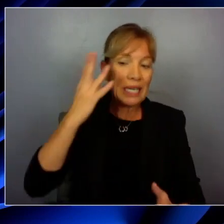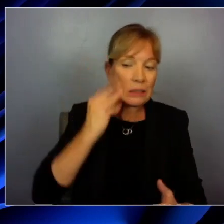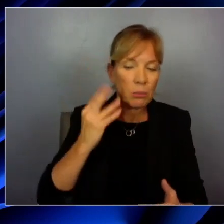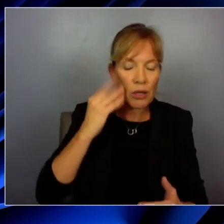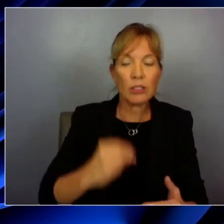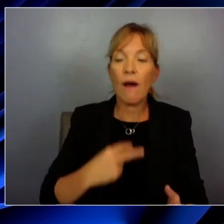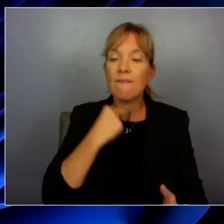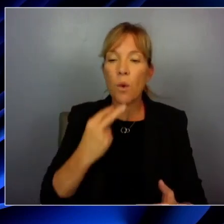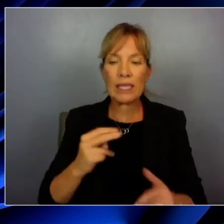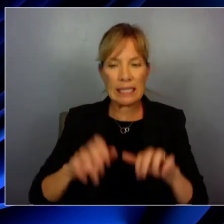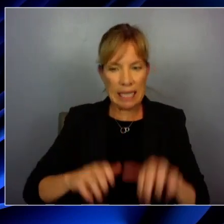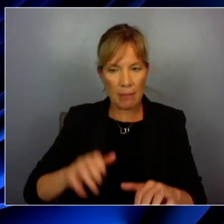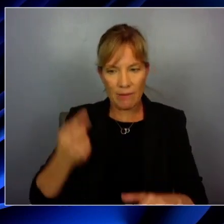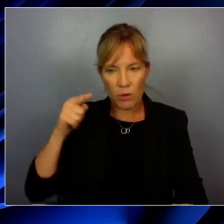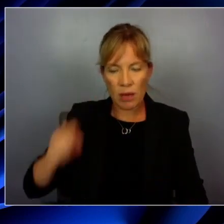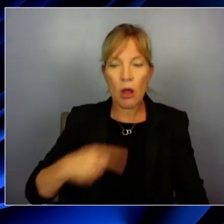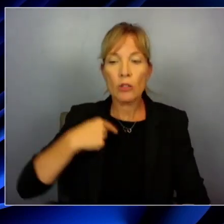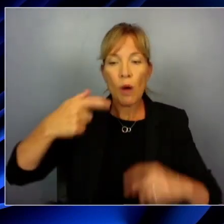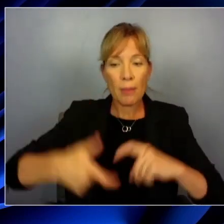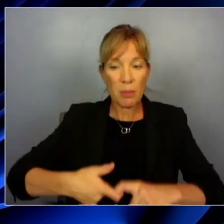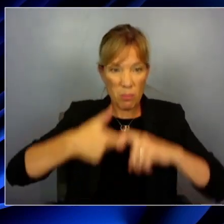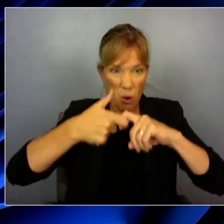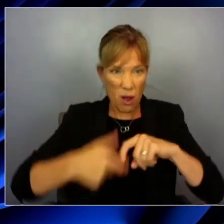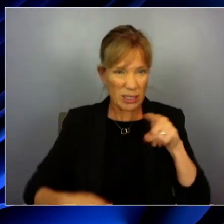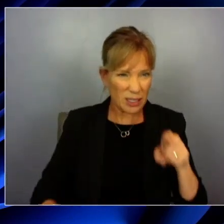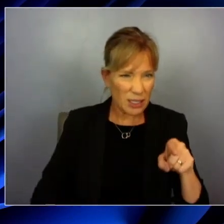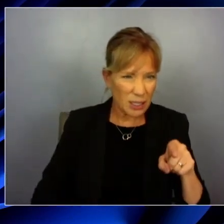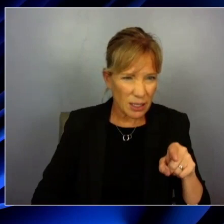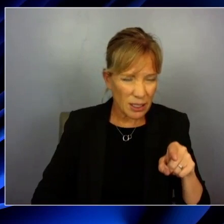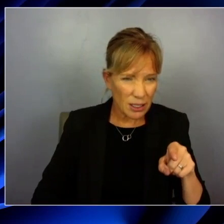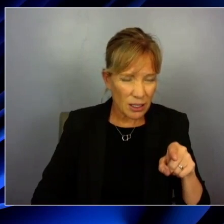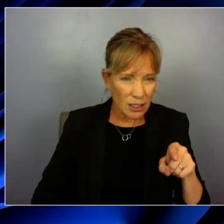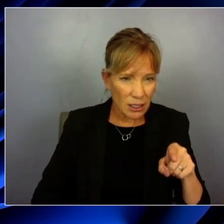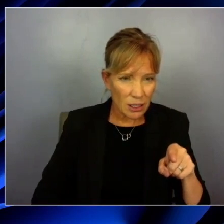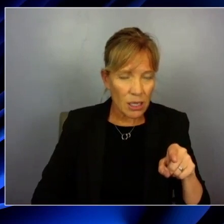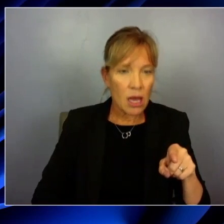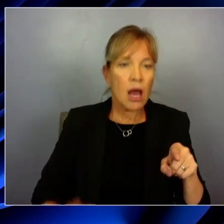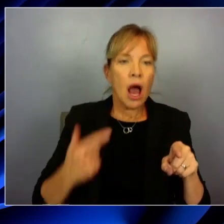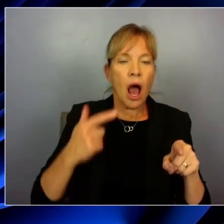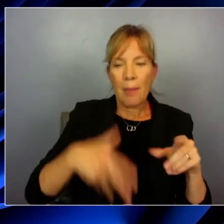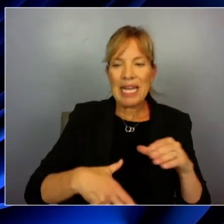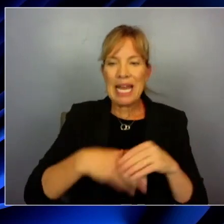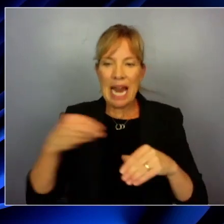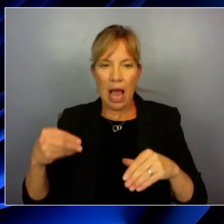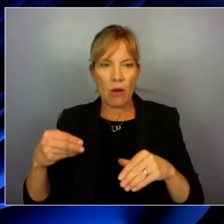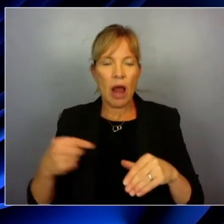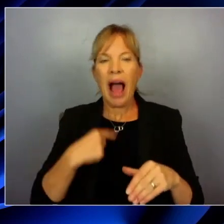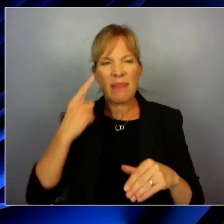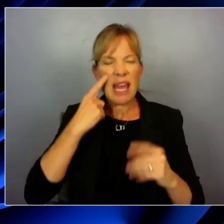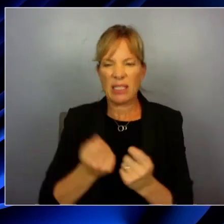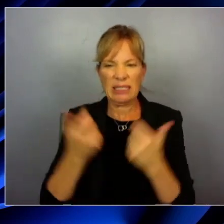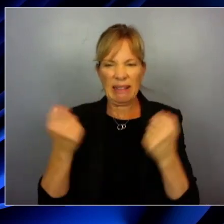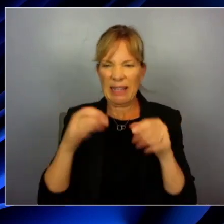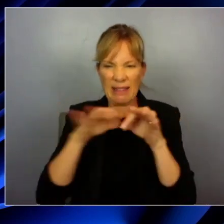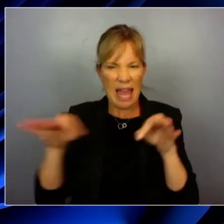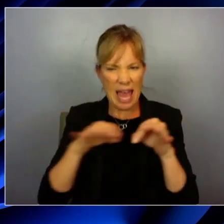so I'm going to pause this. Come out of here. I think what I'll do is I'll just delete all of this text for a moment